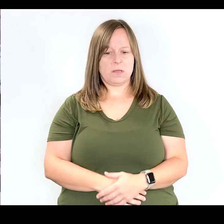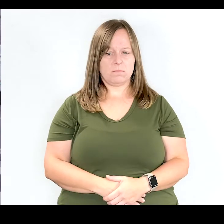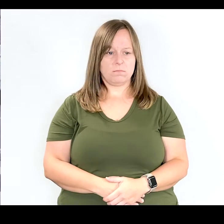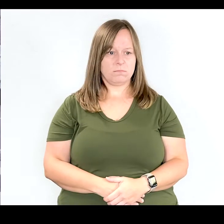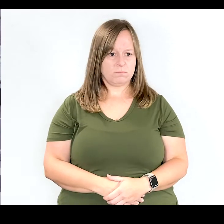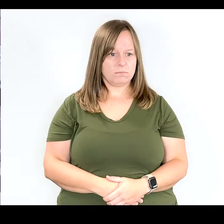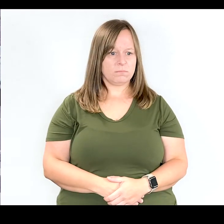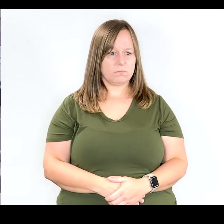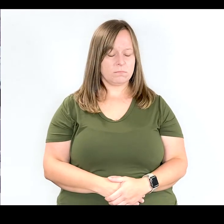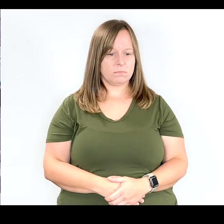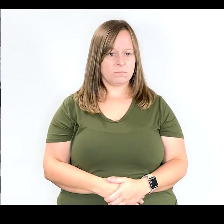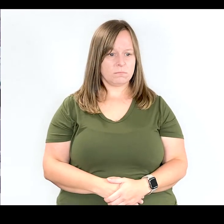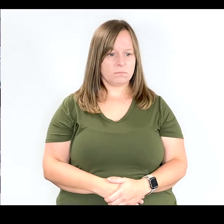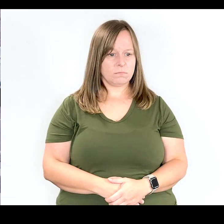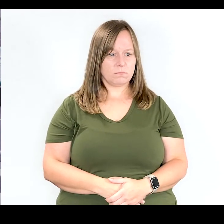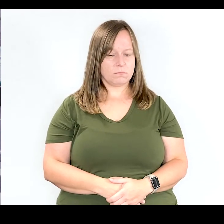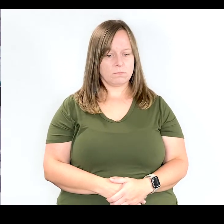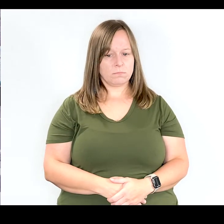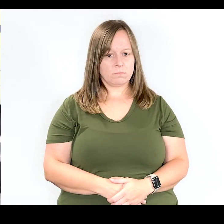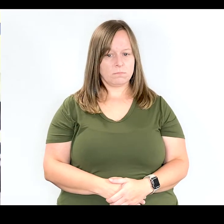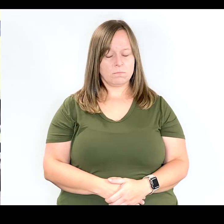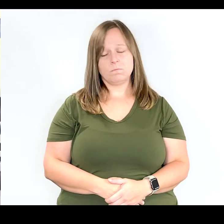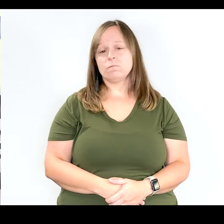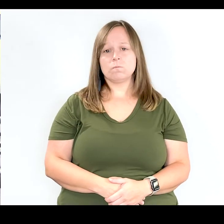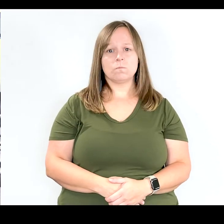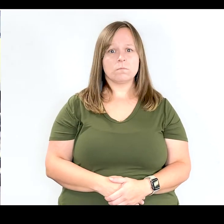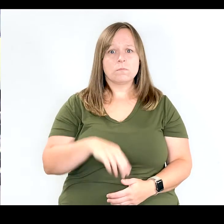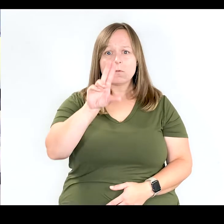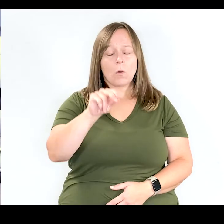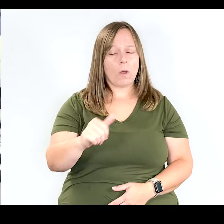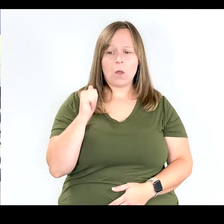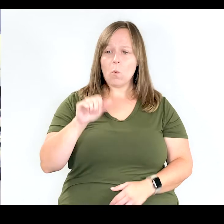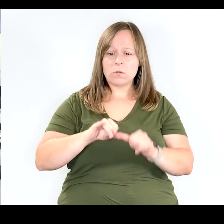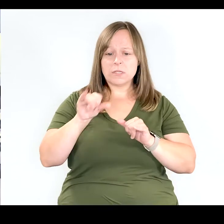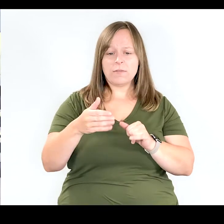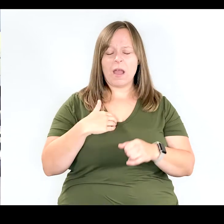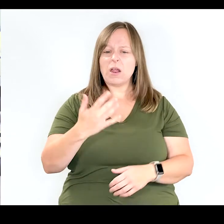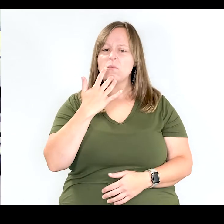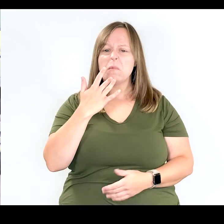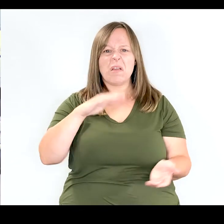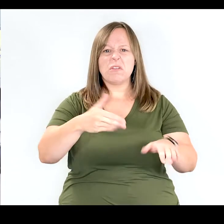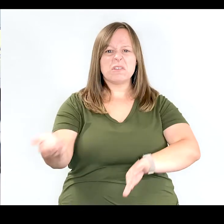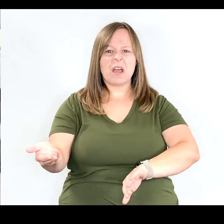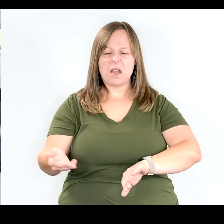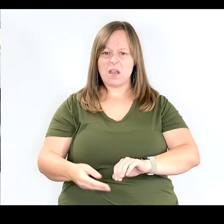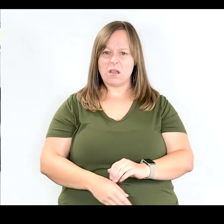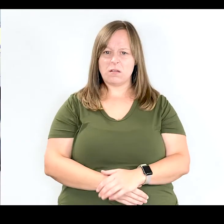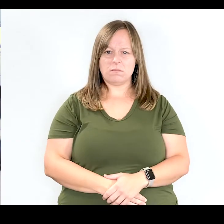They didn't want her there. [SPEAKING IN HAITIAN CREOLE] I'd rather die instead of staying there.